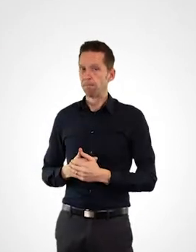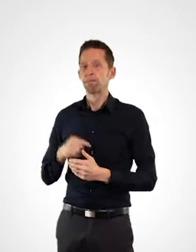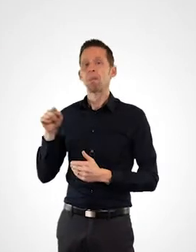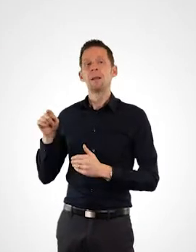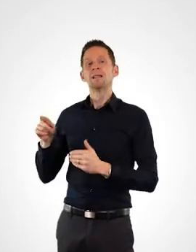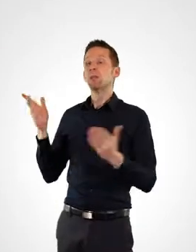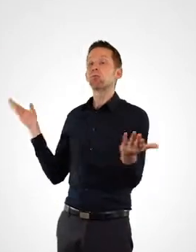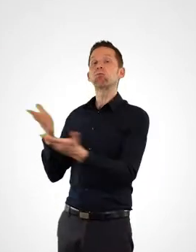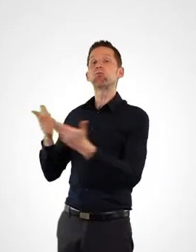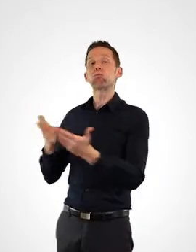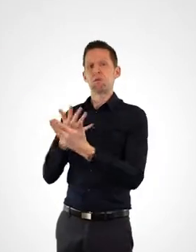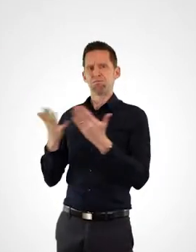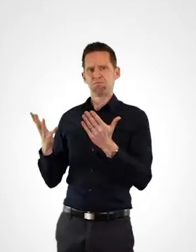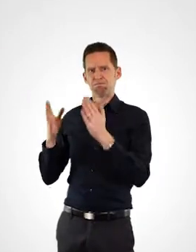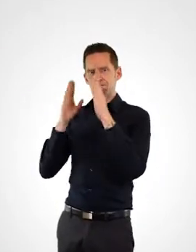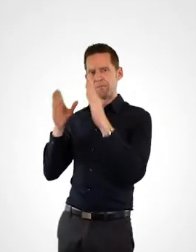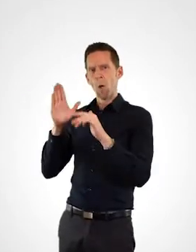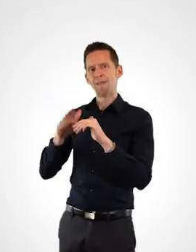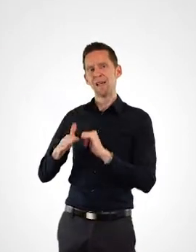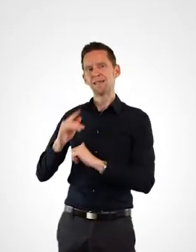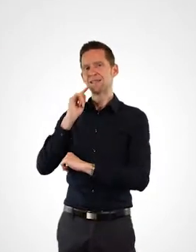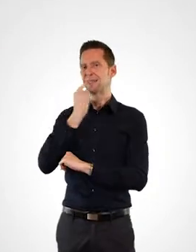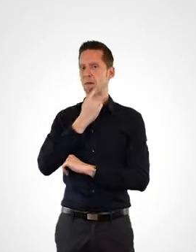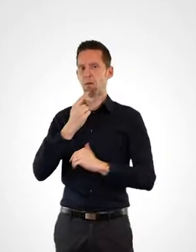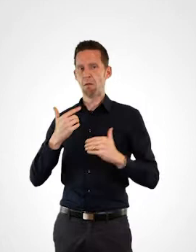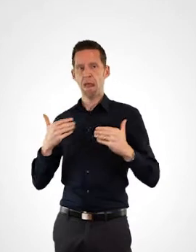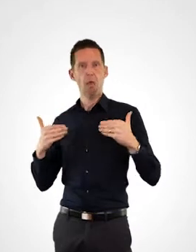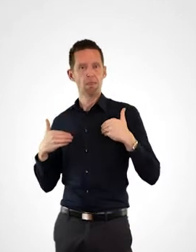Now, this conversation is very focused on dental health,